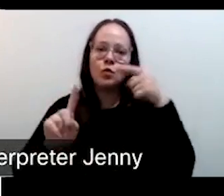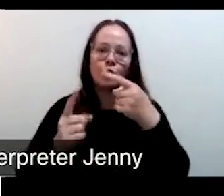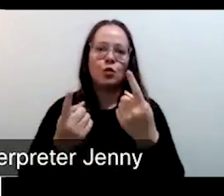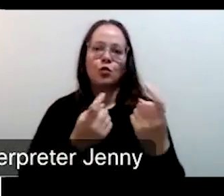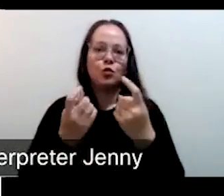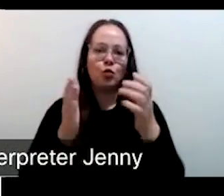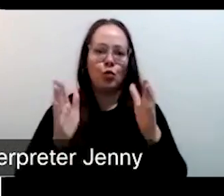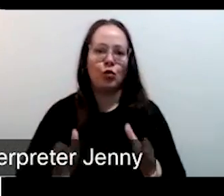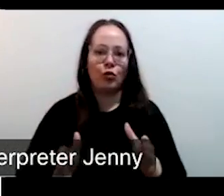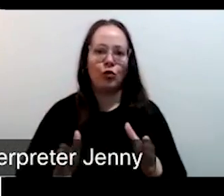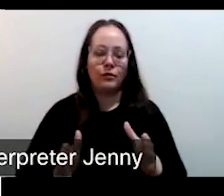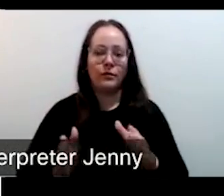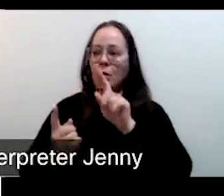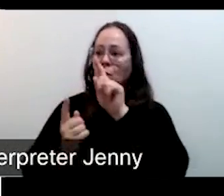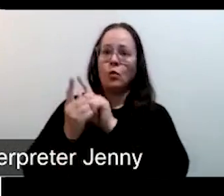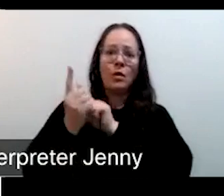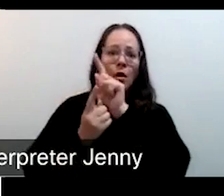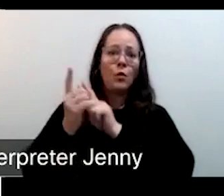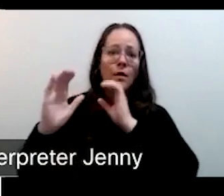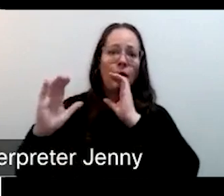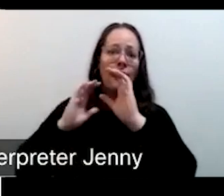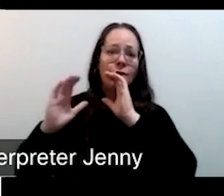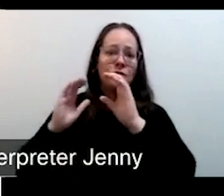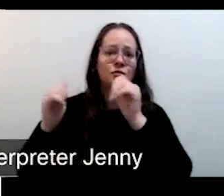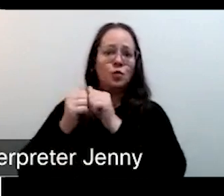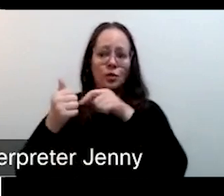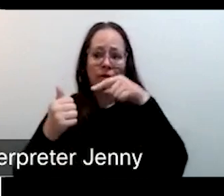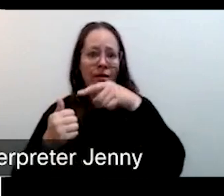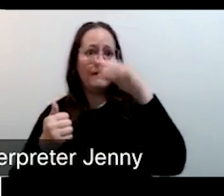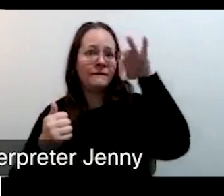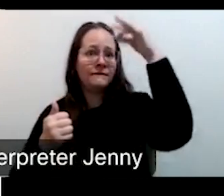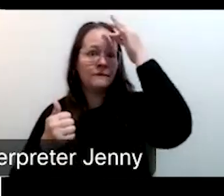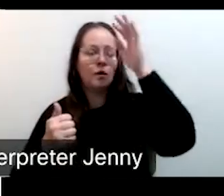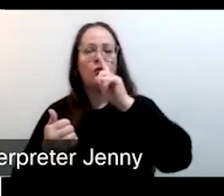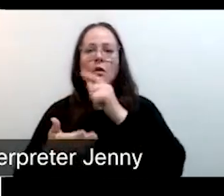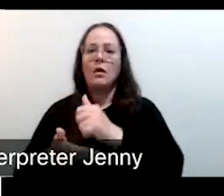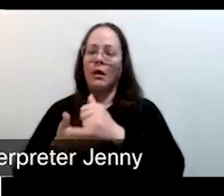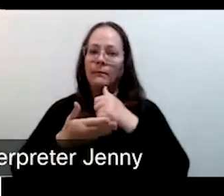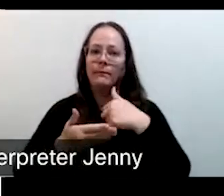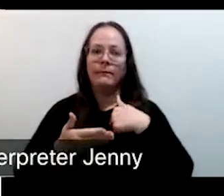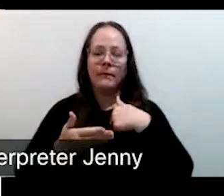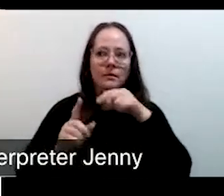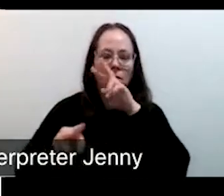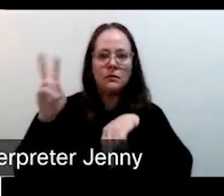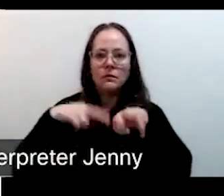Having that one-on-one conversation with a federal employee really helped orient me to public service.